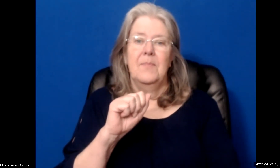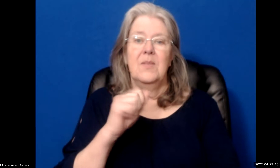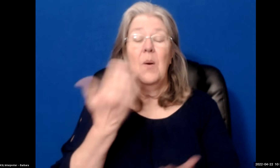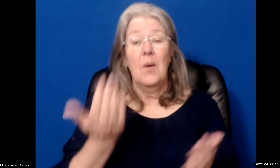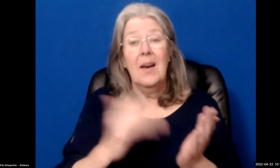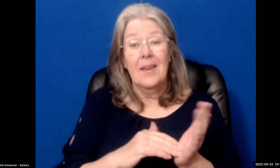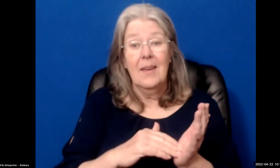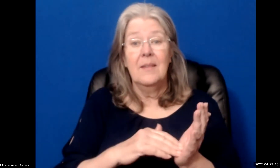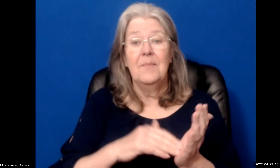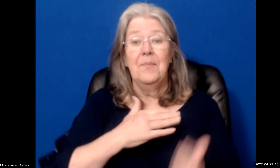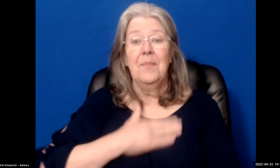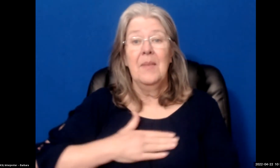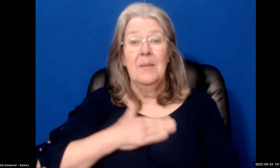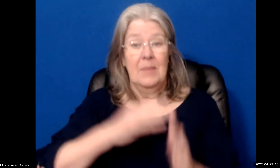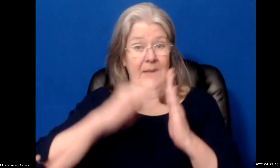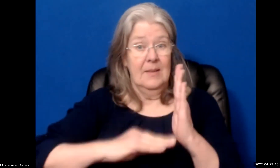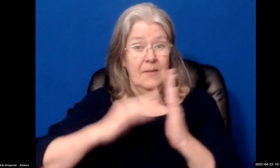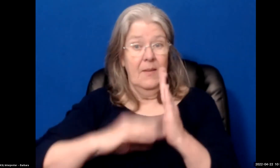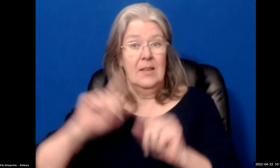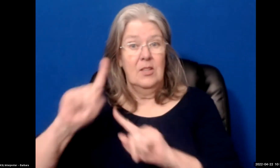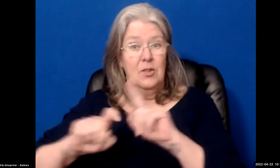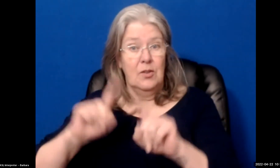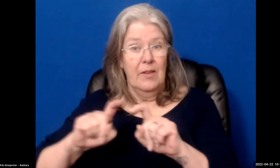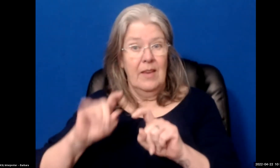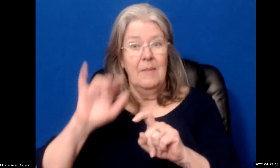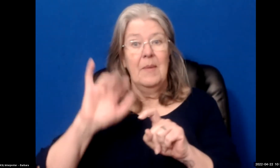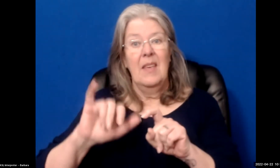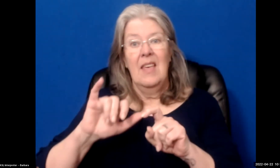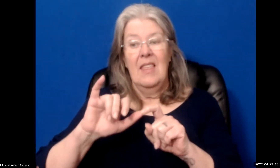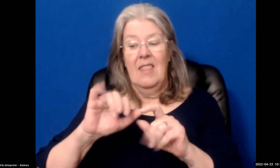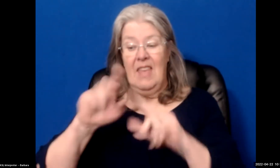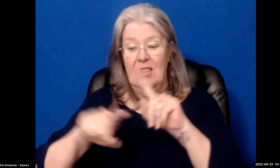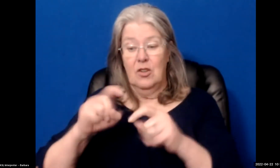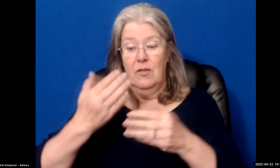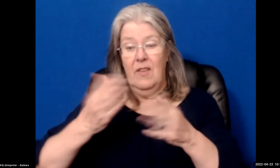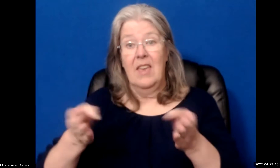The survey will end in the next Friday, so I think, and you can see the link, the survey